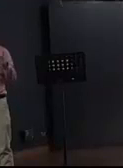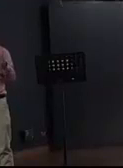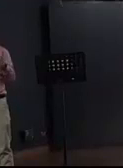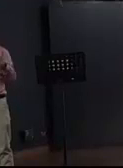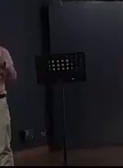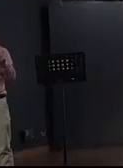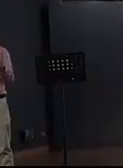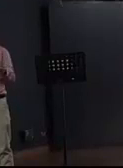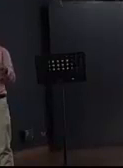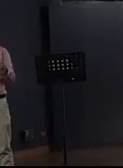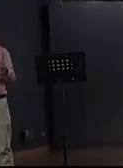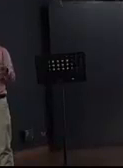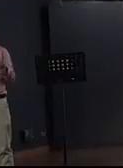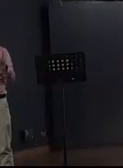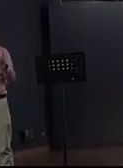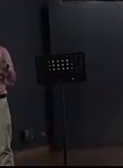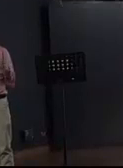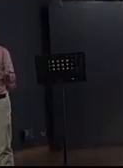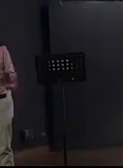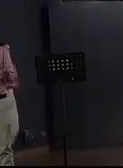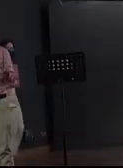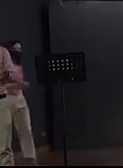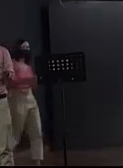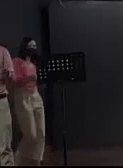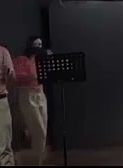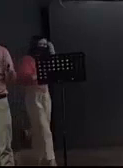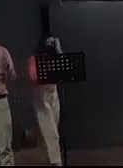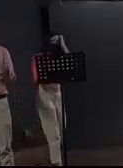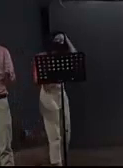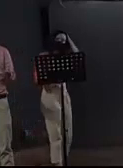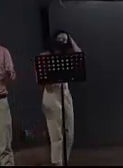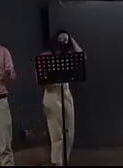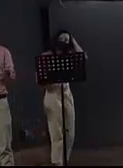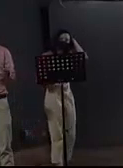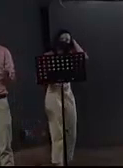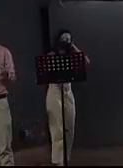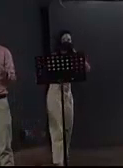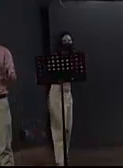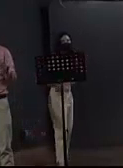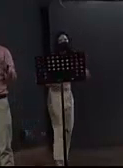achieve even more support then since